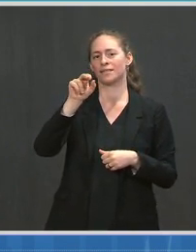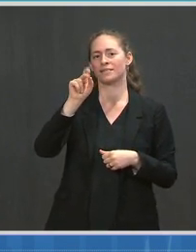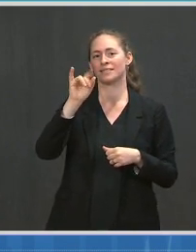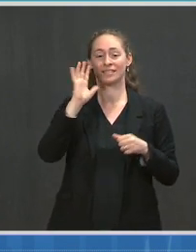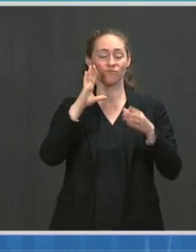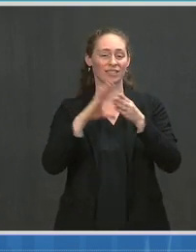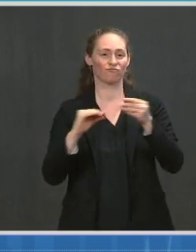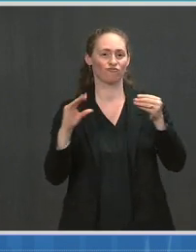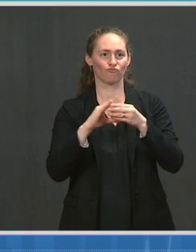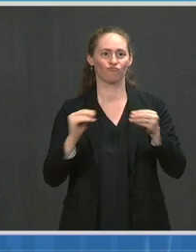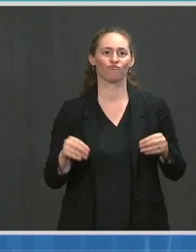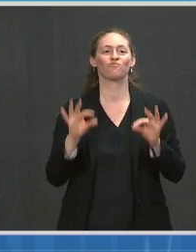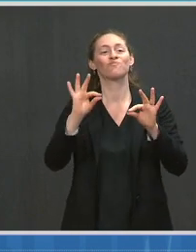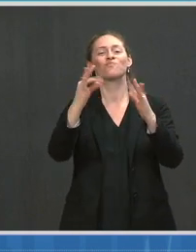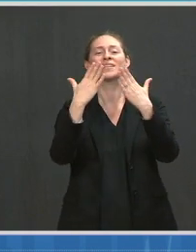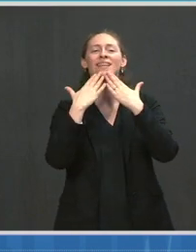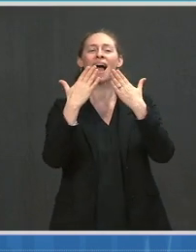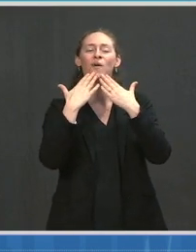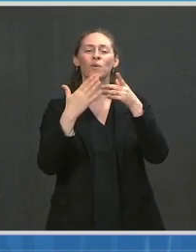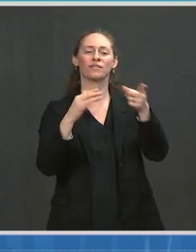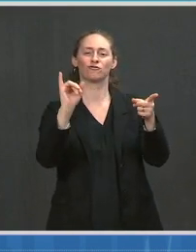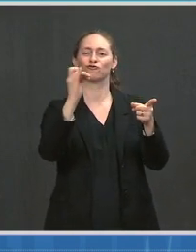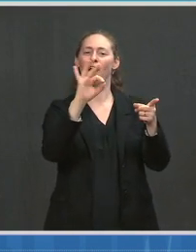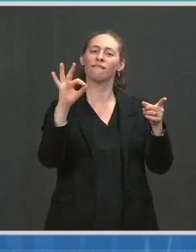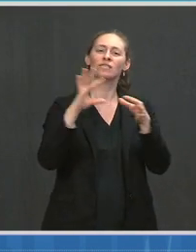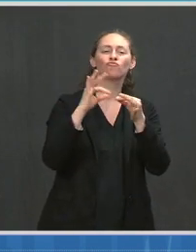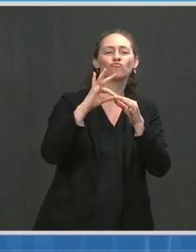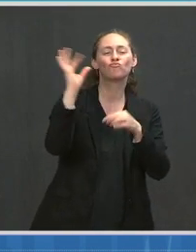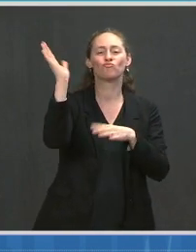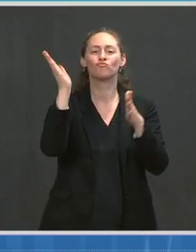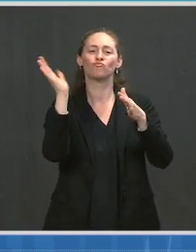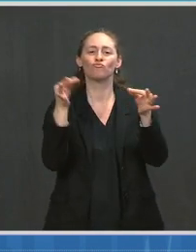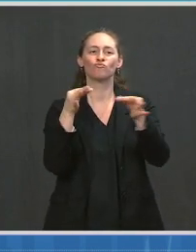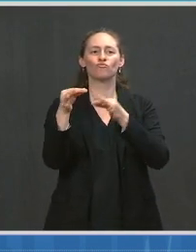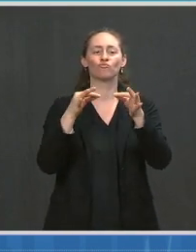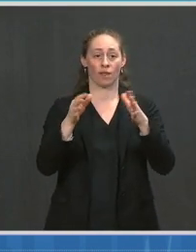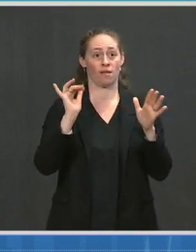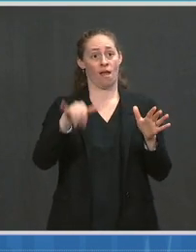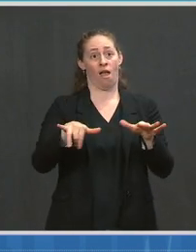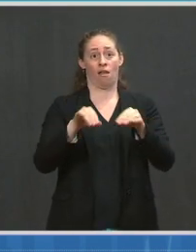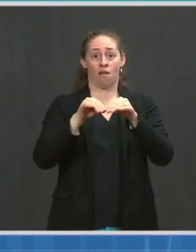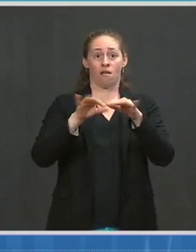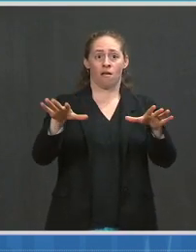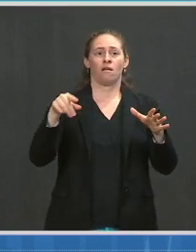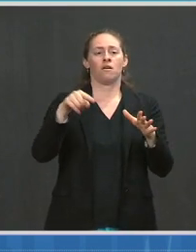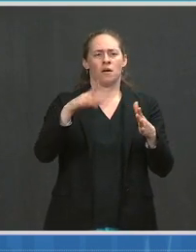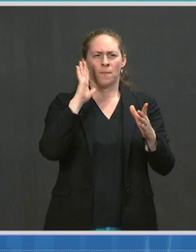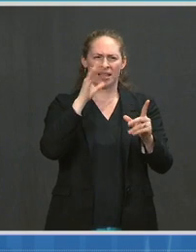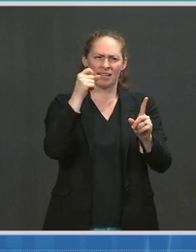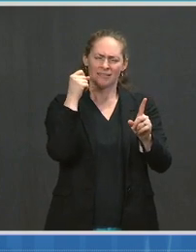Since early in the pandemic, it's been clear that COVID-19 has disproportionately affected certain groups in the United States,